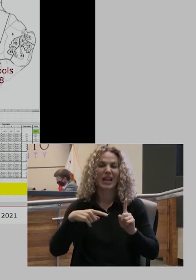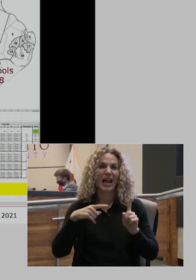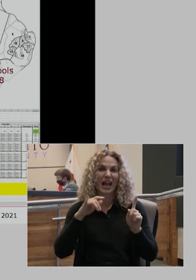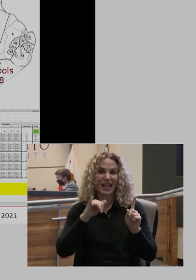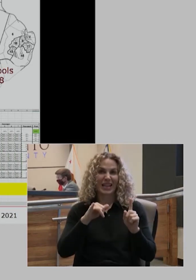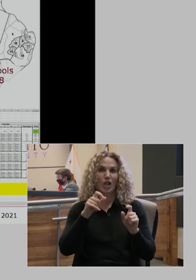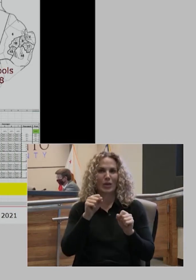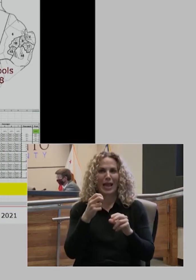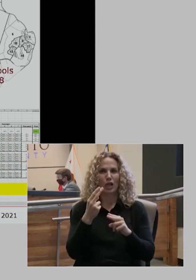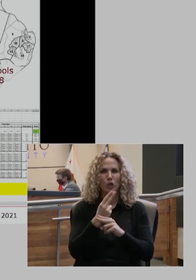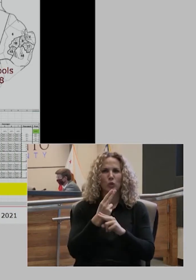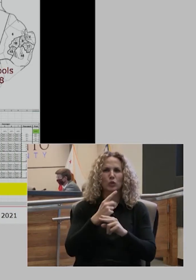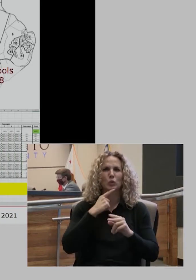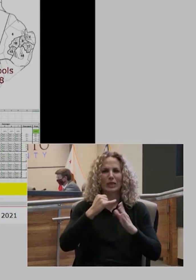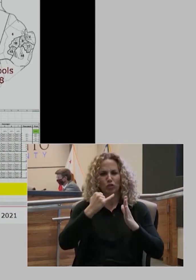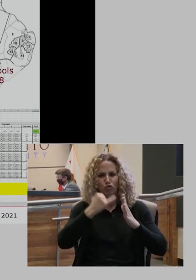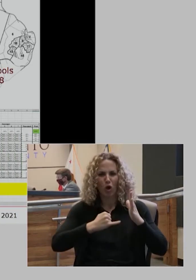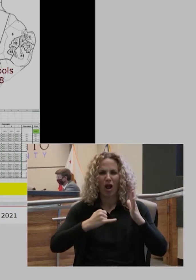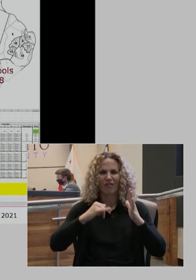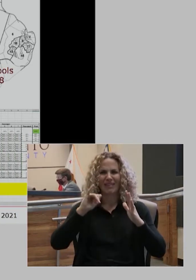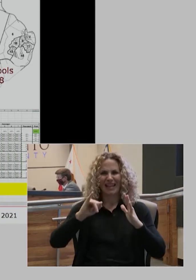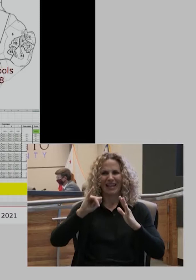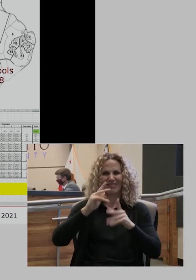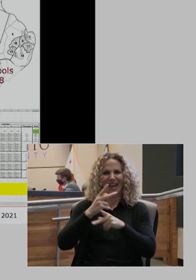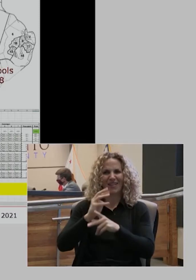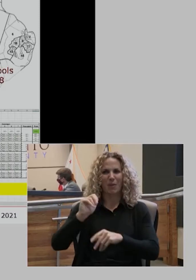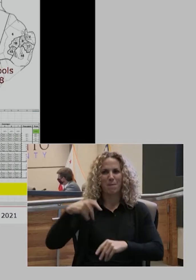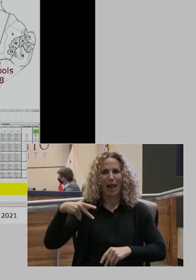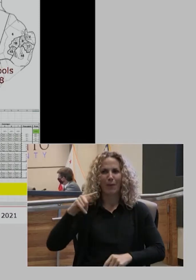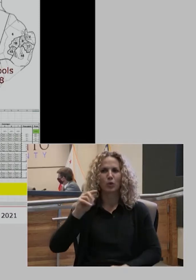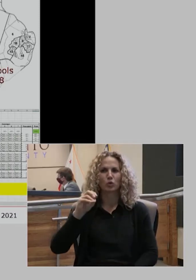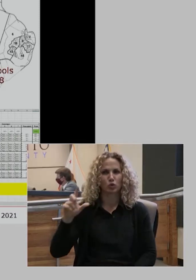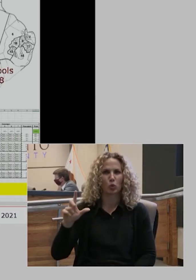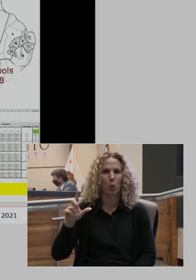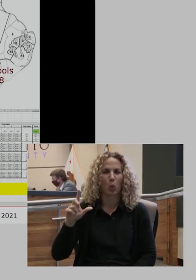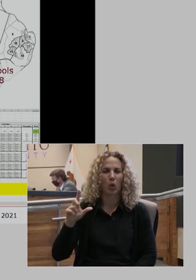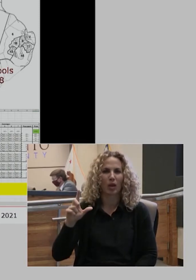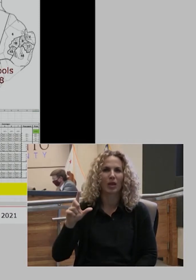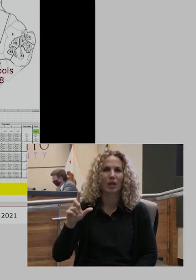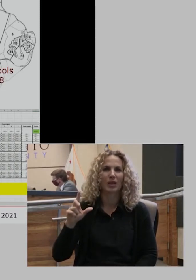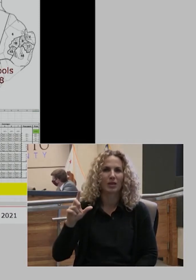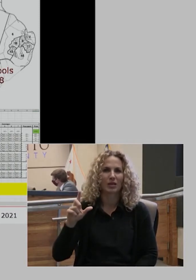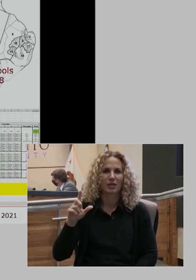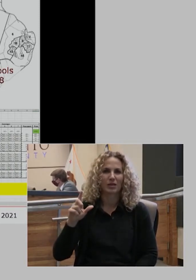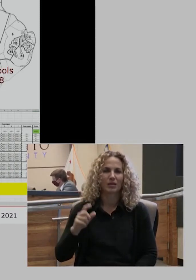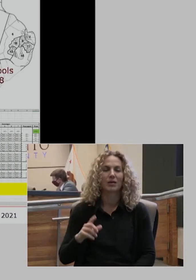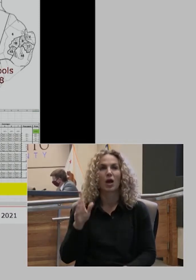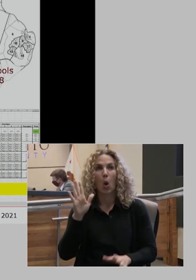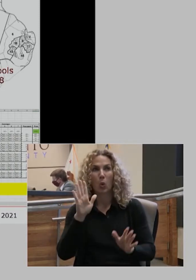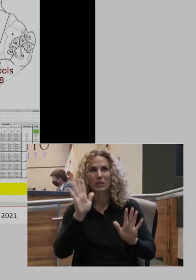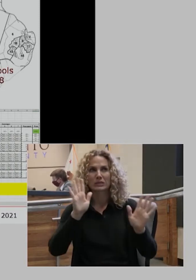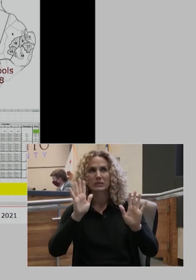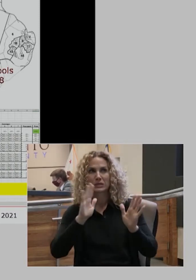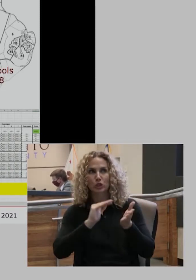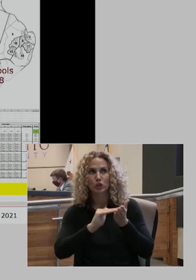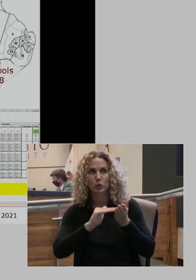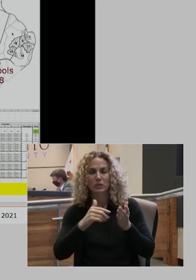VERSION AND THEN, A VERY POWERFUL TOOL PEOPLE ENJOY POWERFUL TOOL PEOPLE ENJOY USING. USING. >> EXCUSE ME. EXCUSE ME. >> SURE.